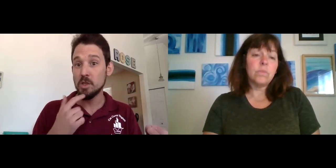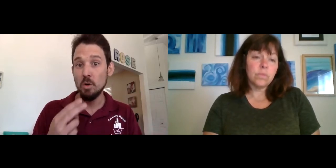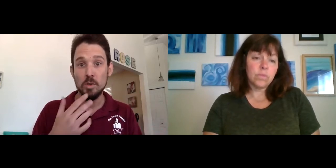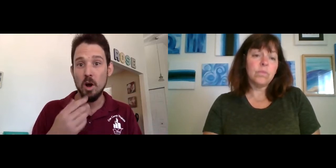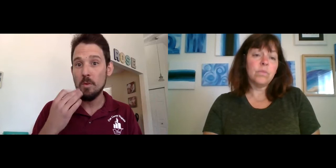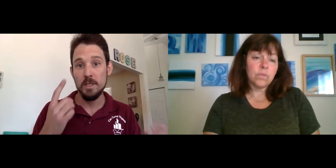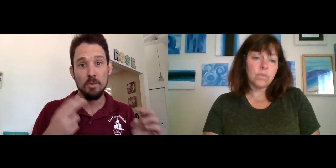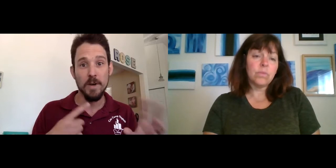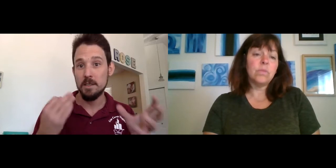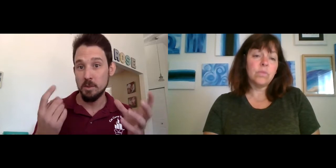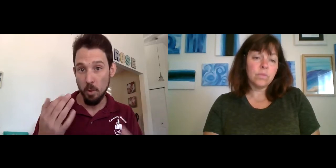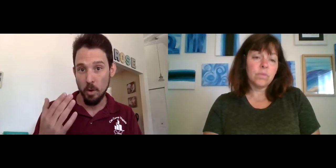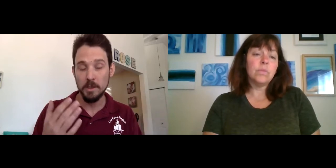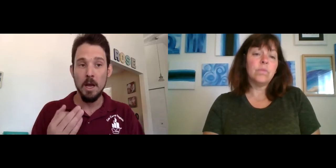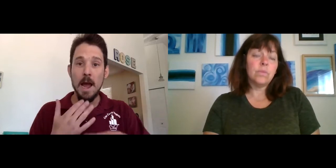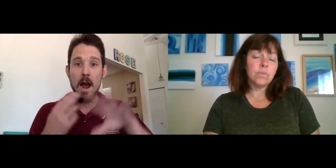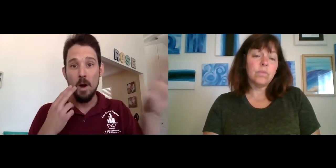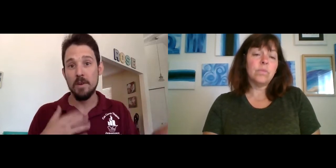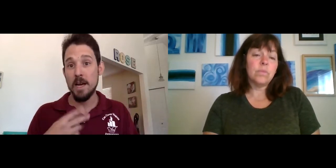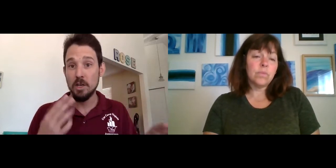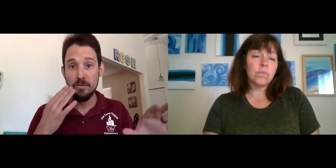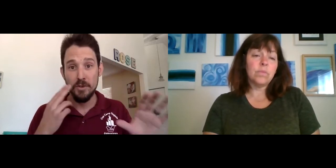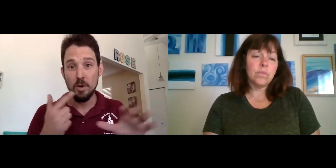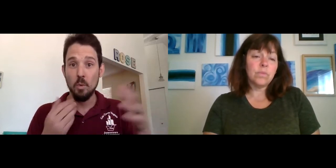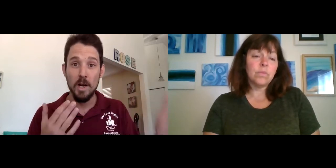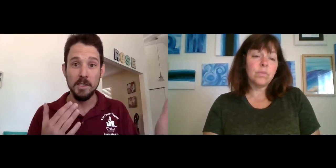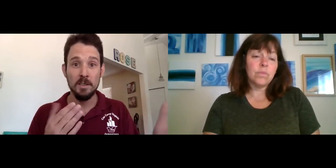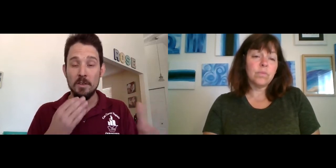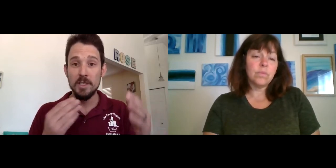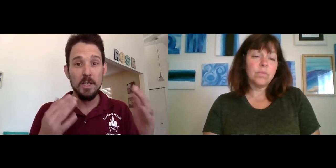The schools already provide the support. However as you go further west, there is not